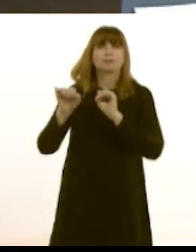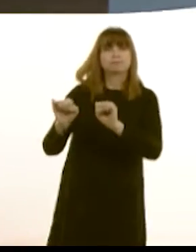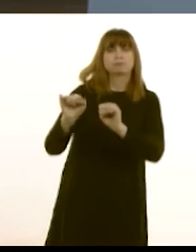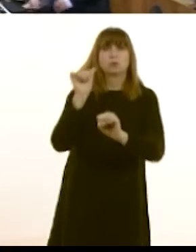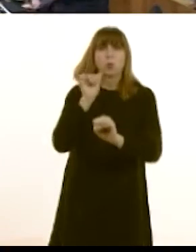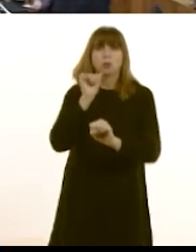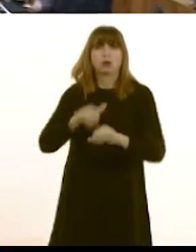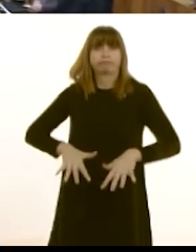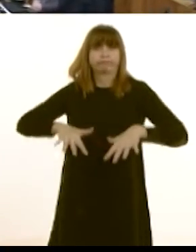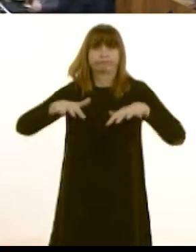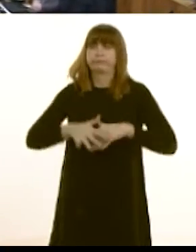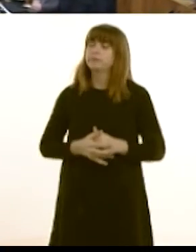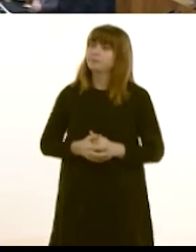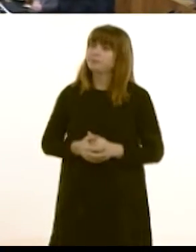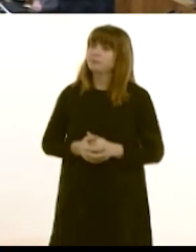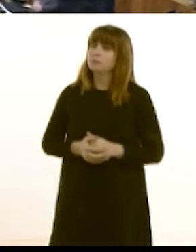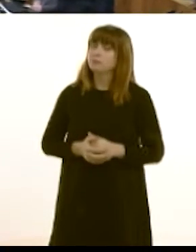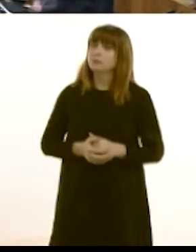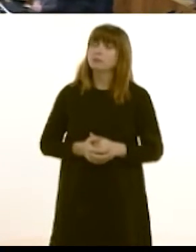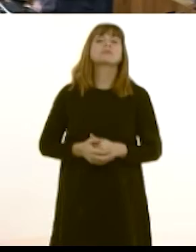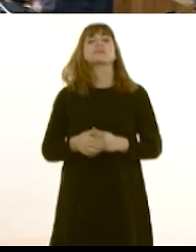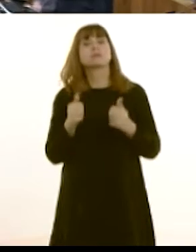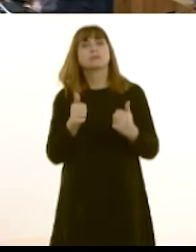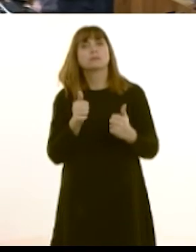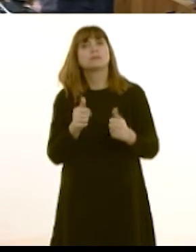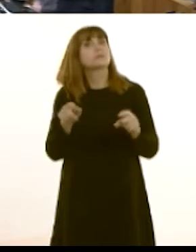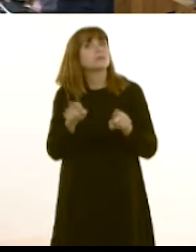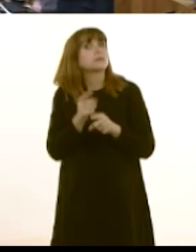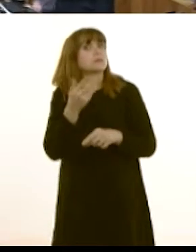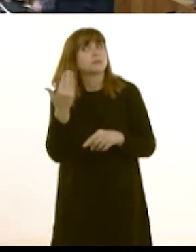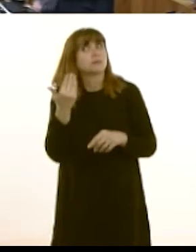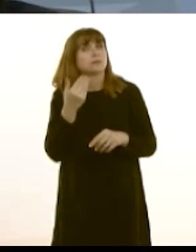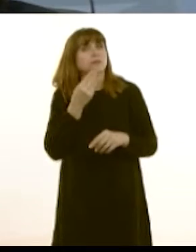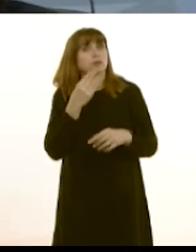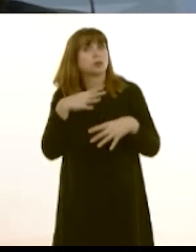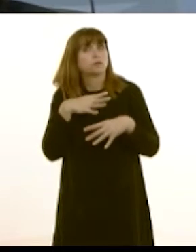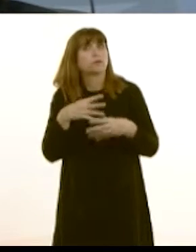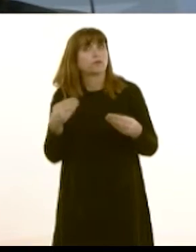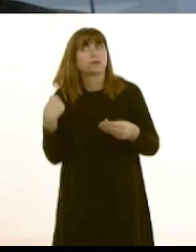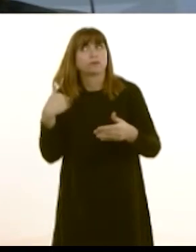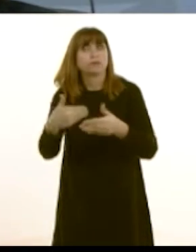Davies: Thank you for that answer, First Minister. The other issue that happened over the Christmas recess and as recently as yesterday morning